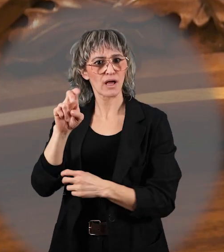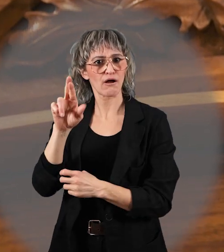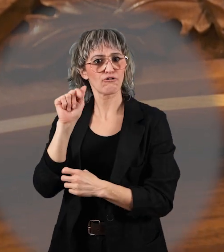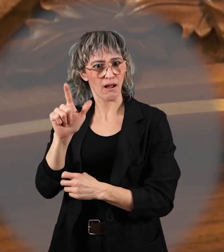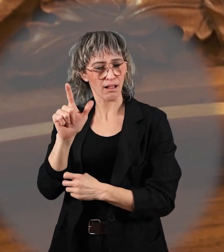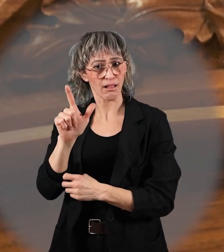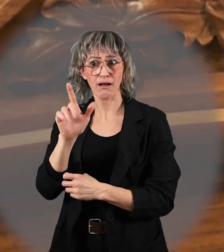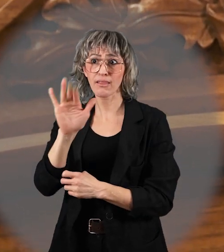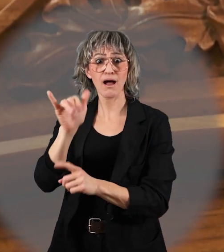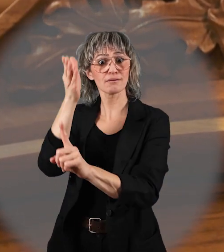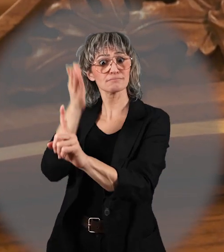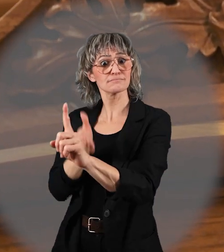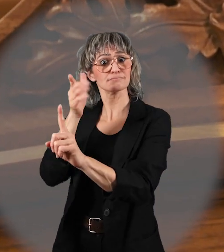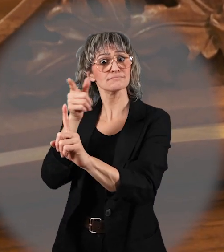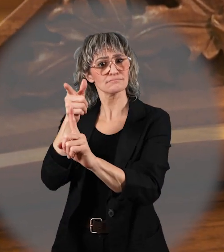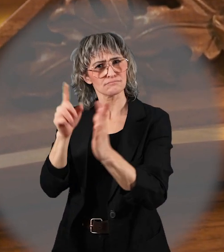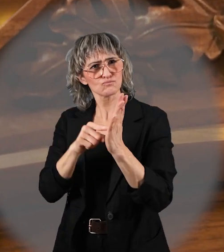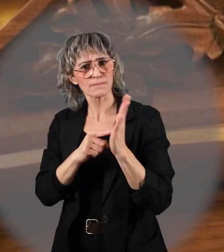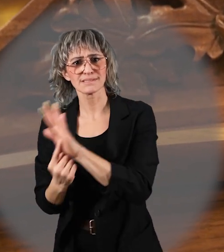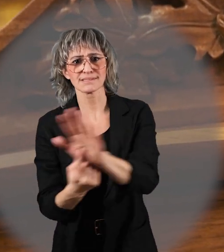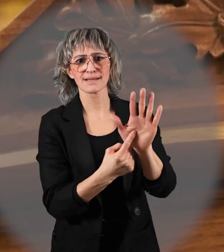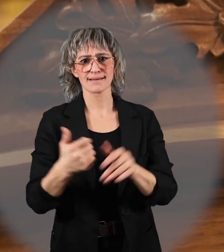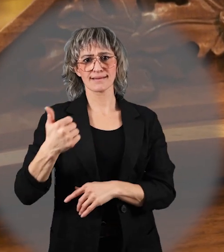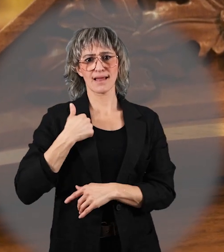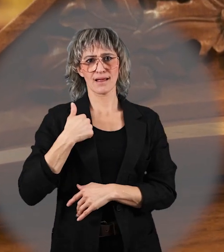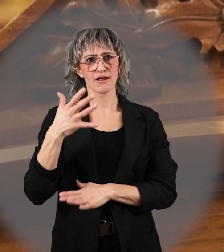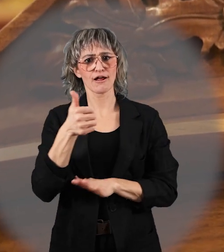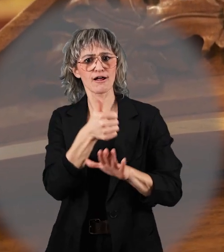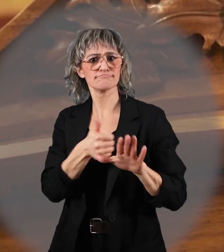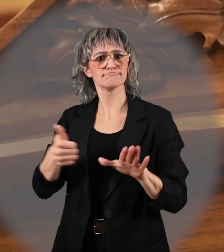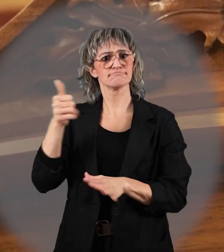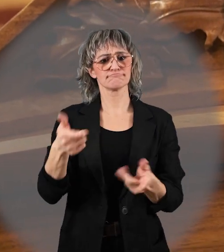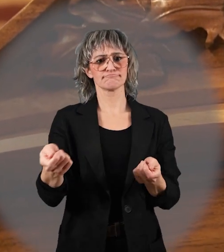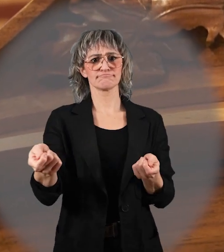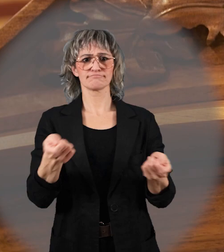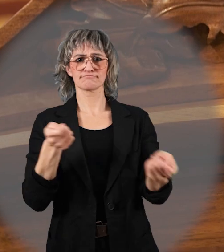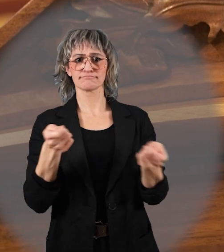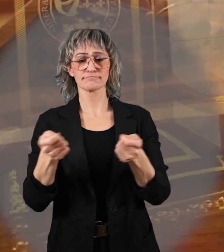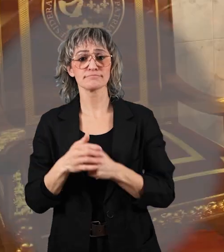who maintains order and oversees the daily business of the Chamber.